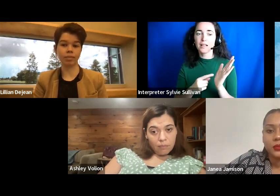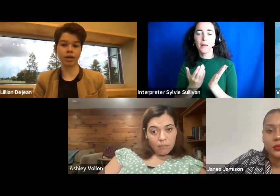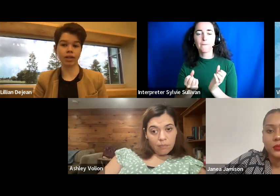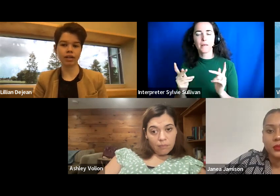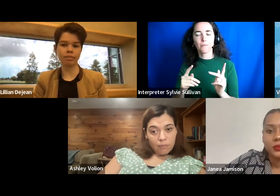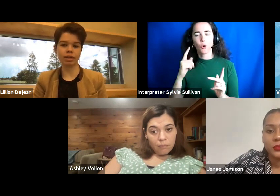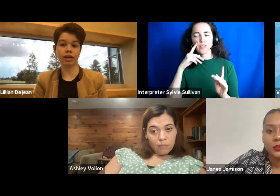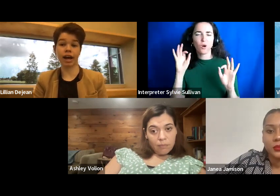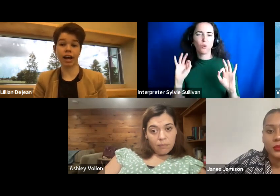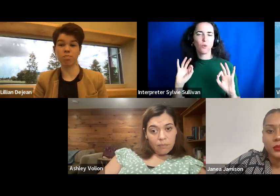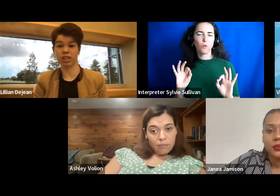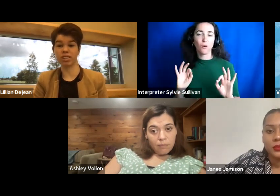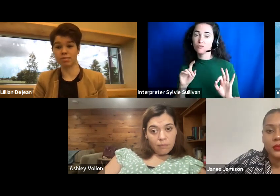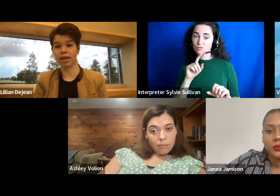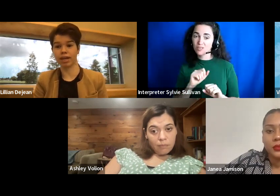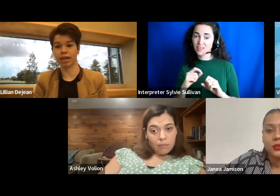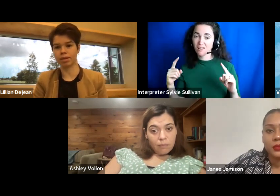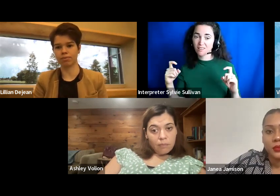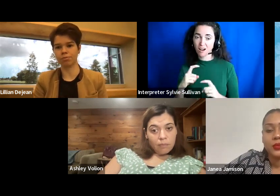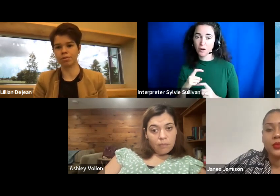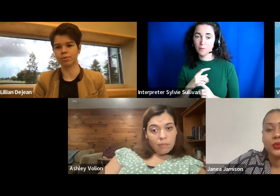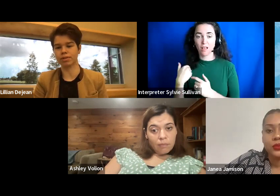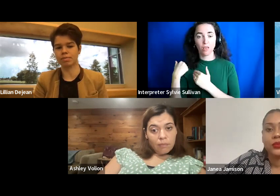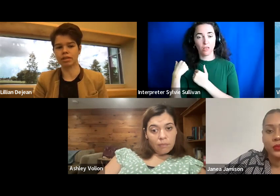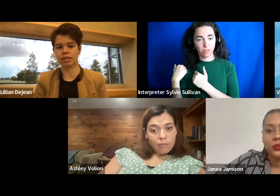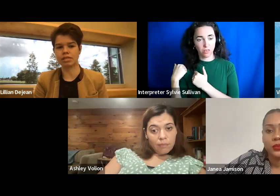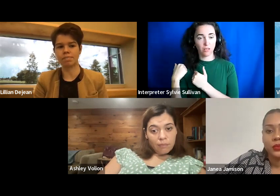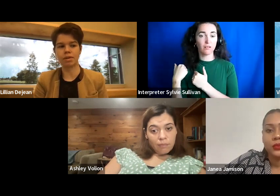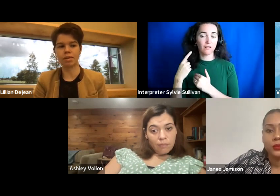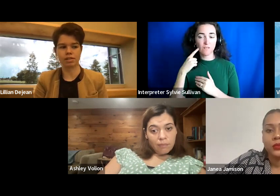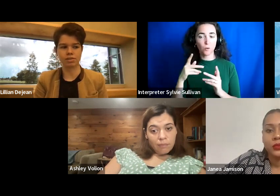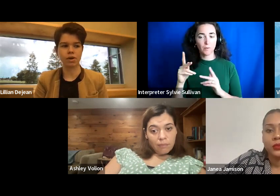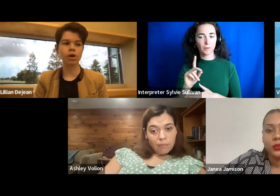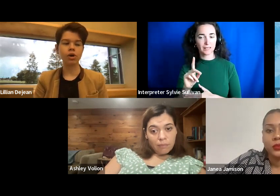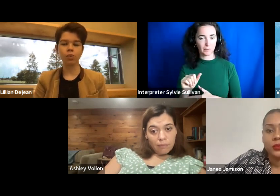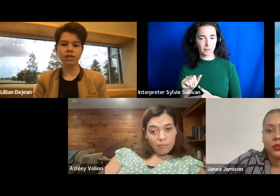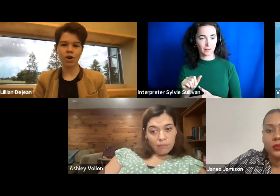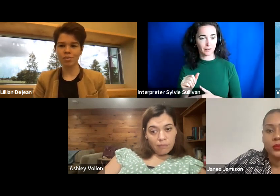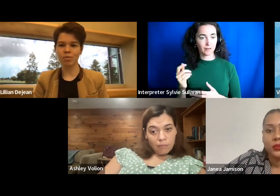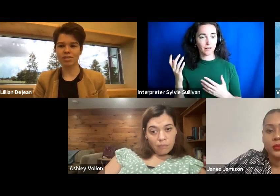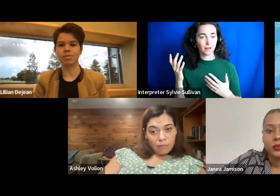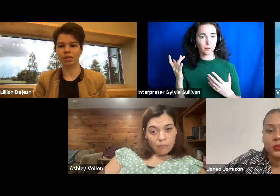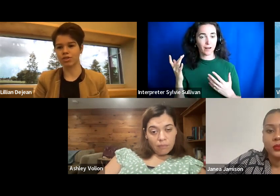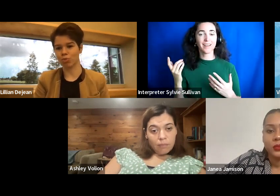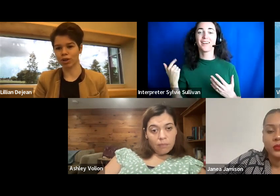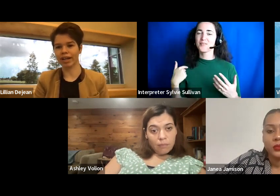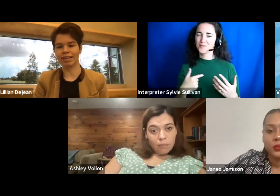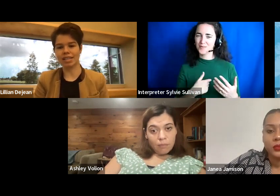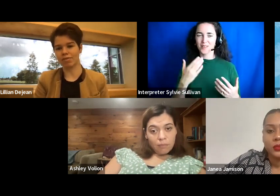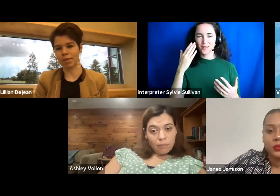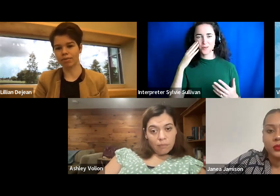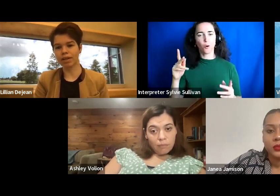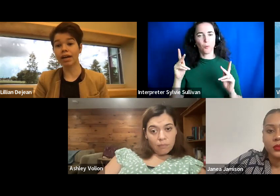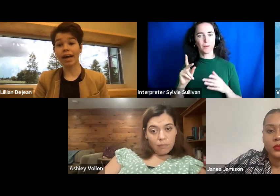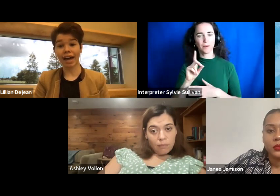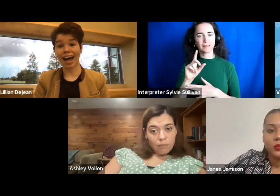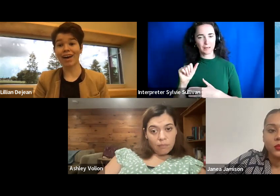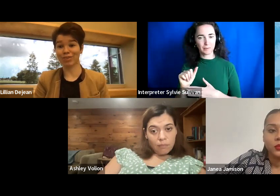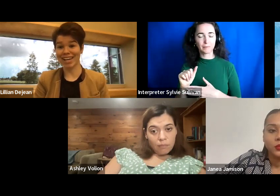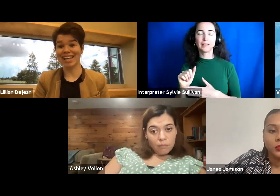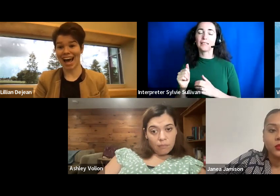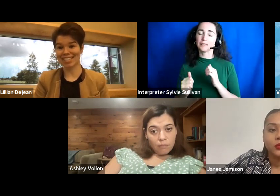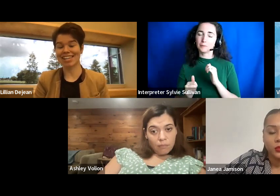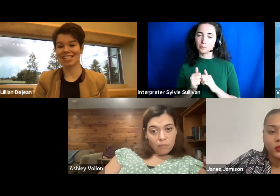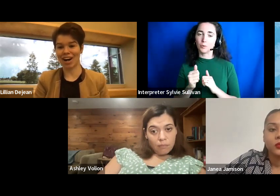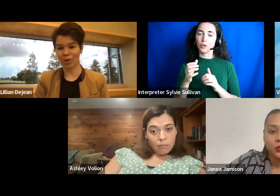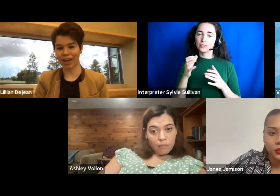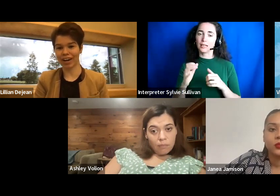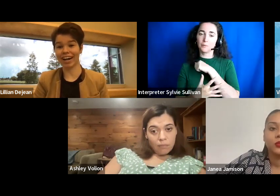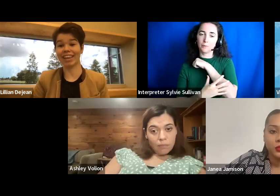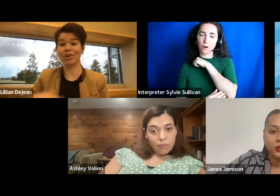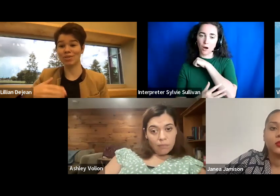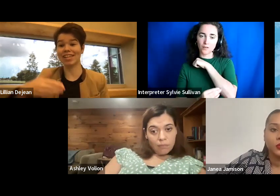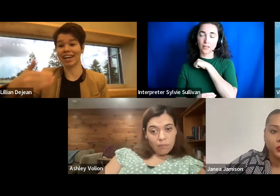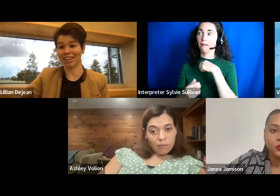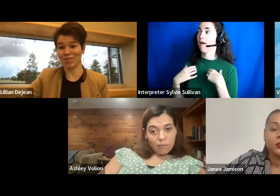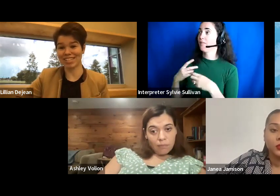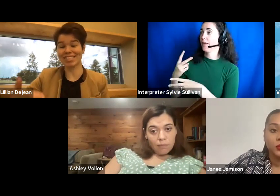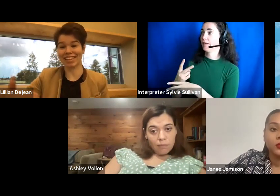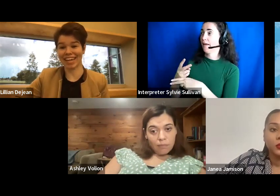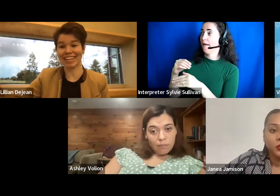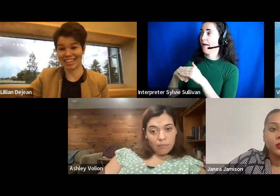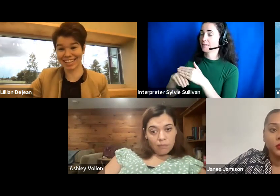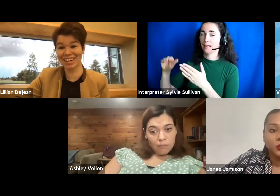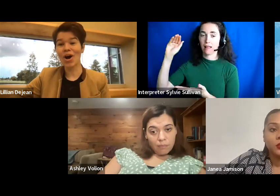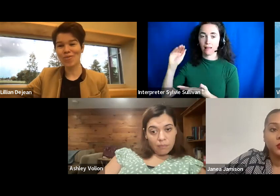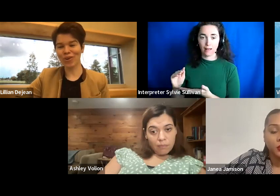How complicated it can be, and how burdensome it can be for people with disability, simply because we know people with disabilities are more likely to live in poverty and have less access to healthcare and those diagnoses They need